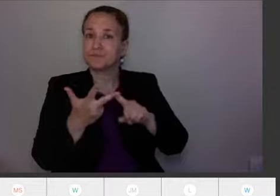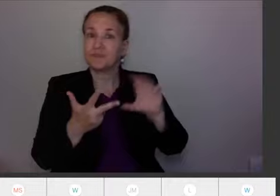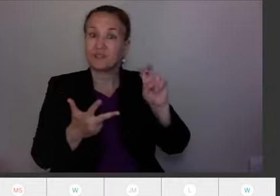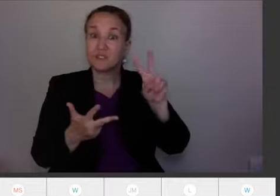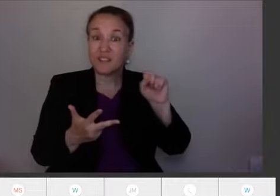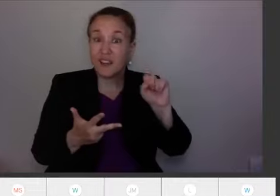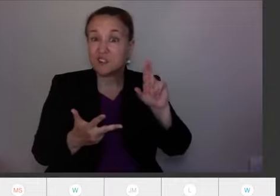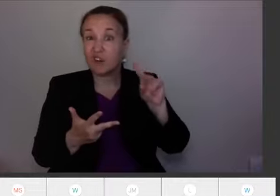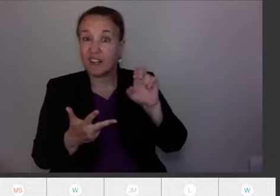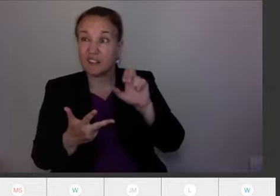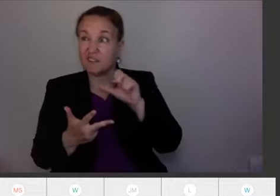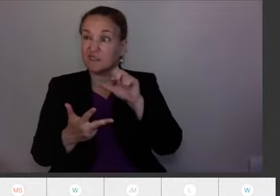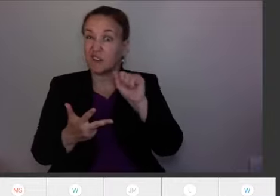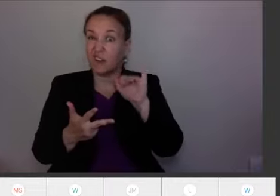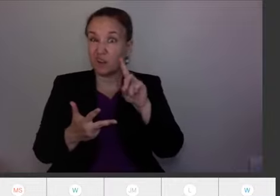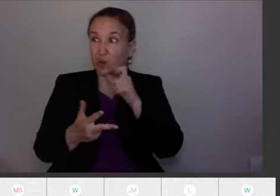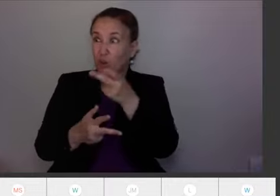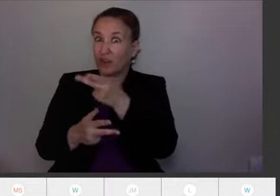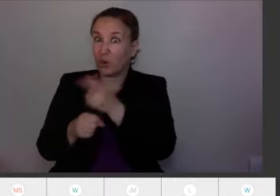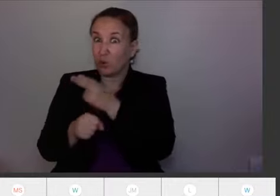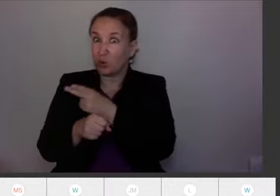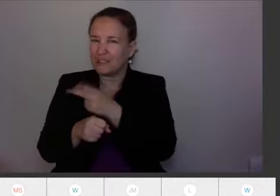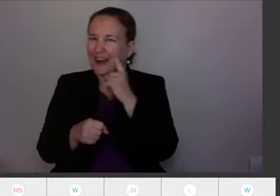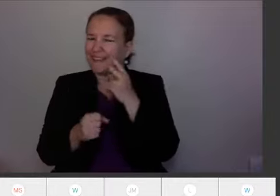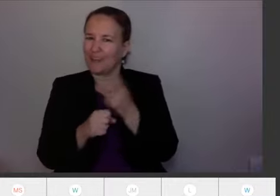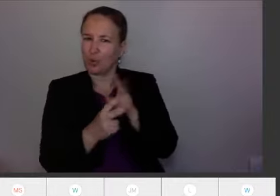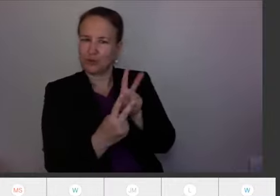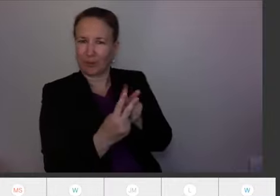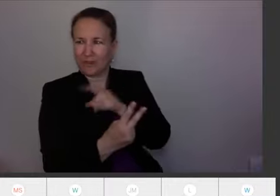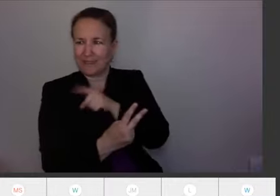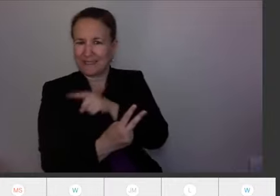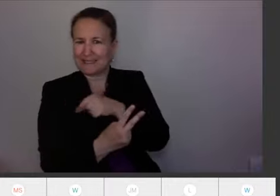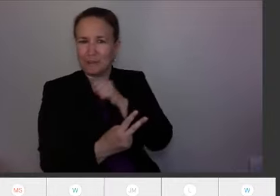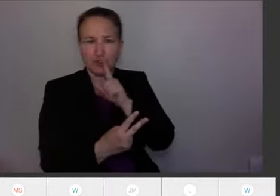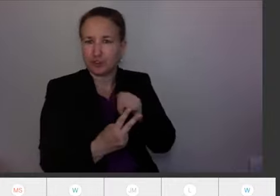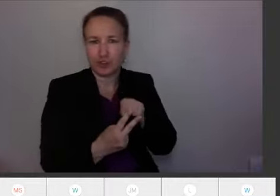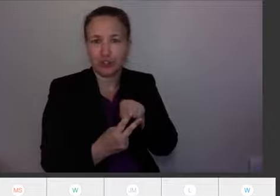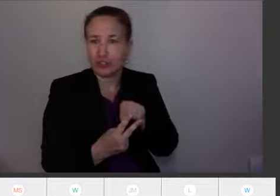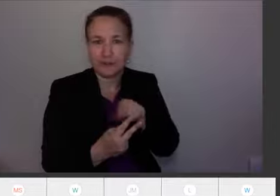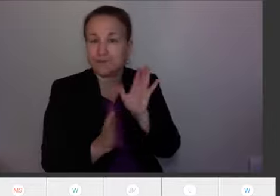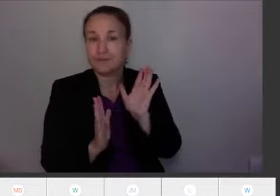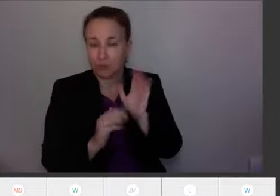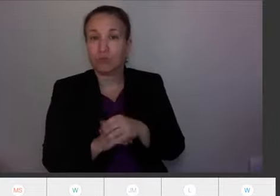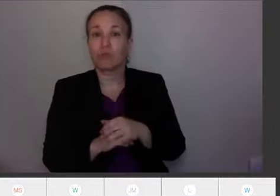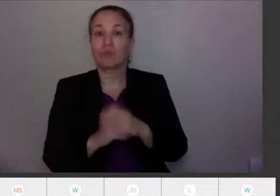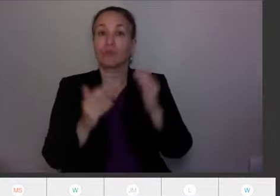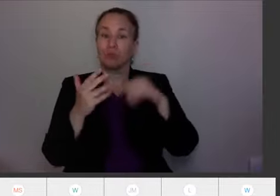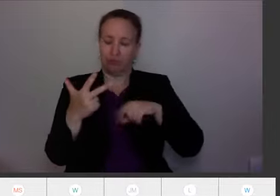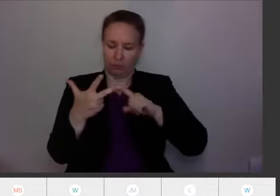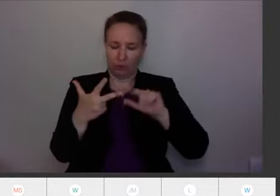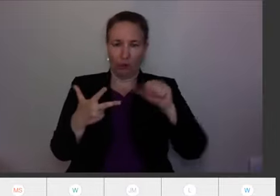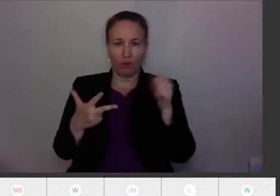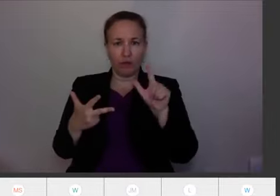using i think they're using either quest or labcorp i'm not sure the lab that which is by a reference lab